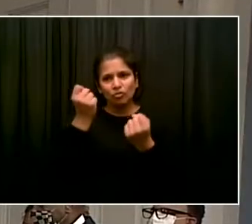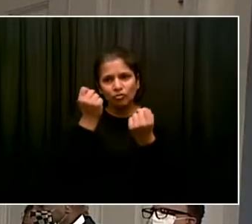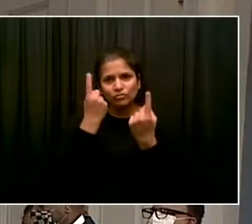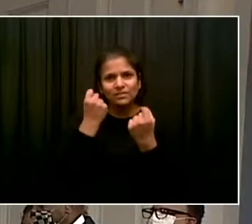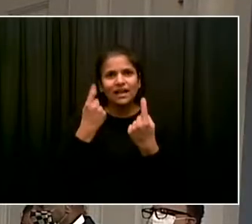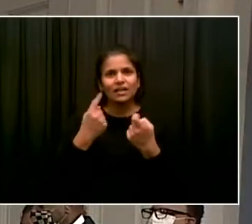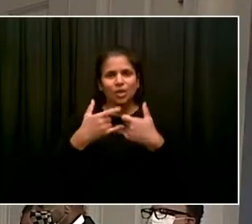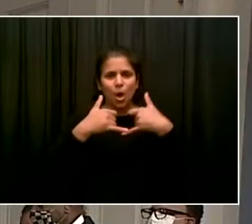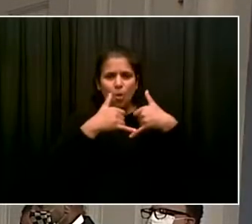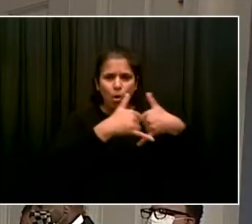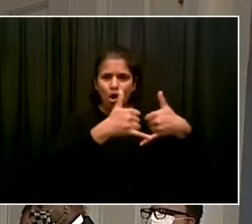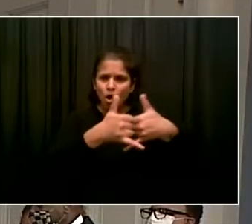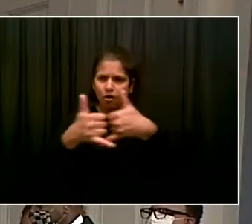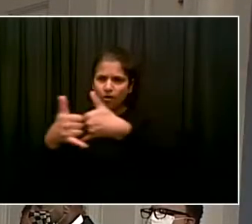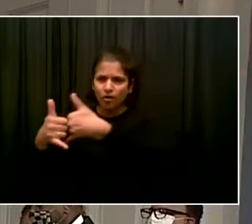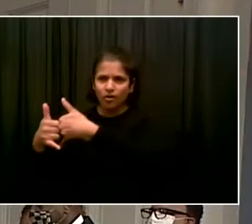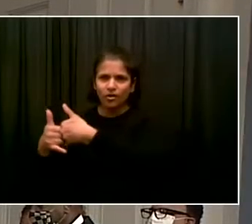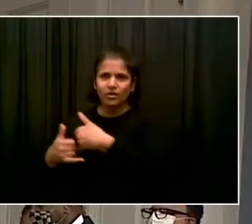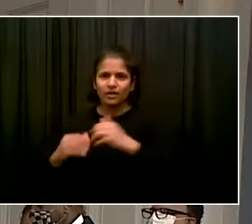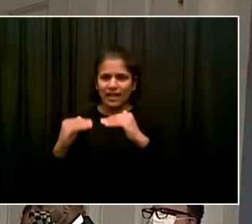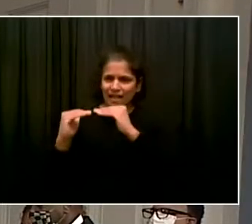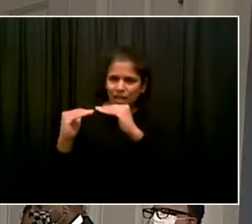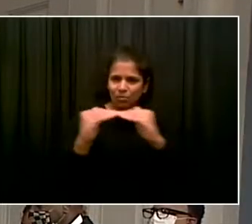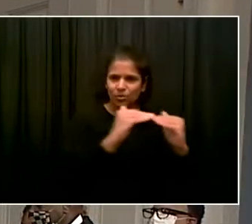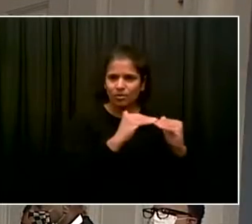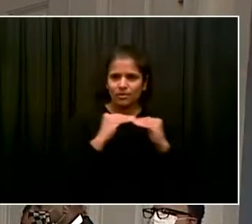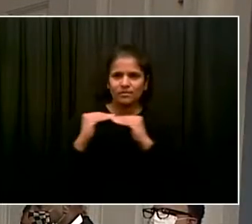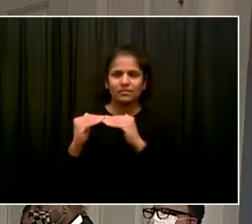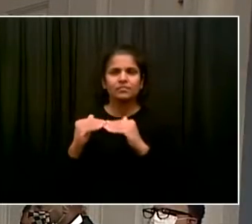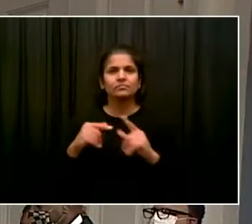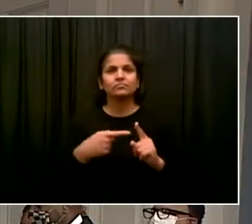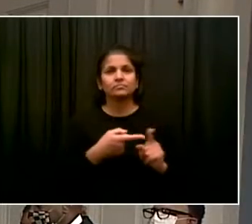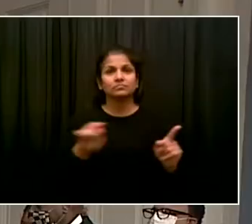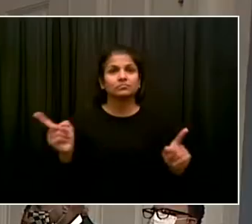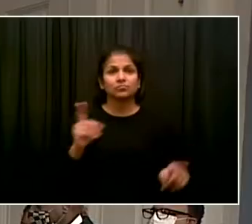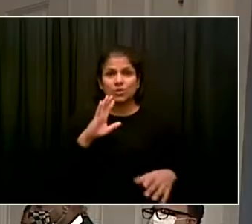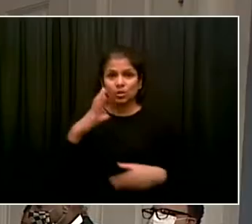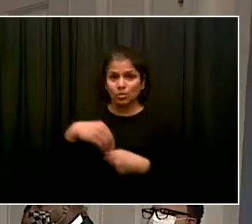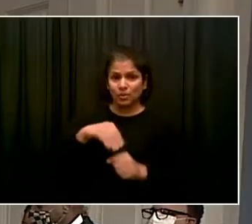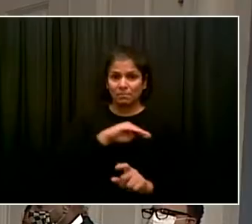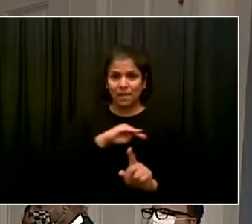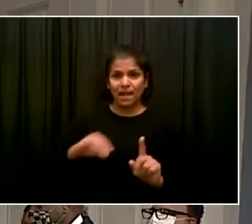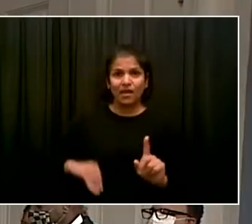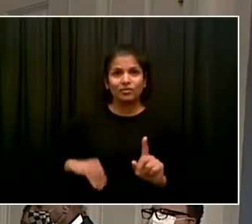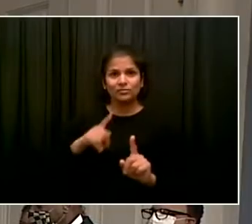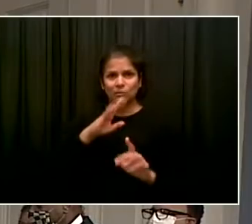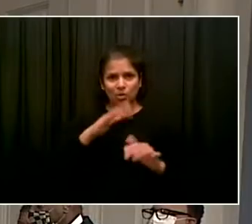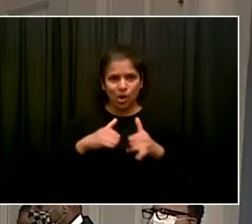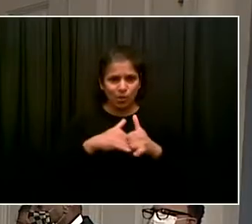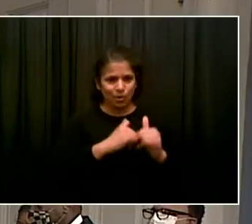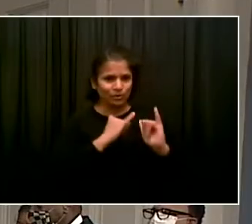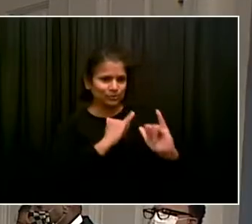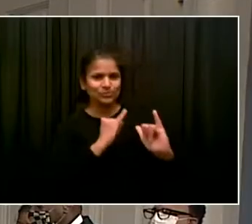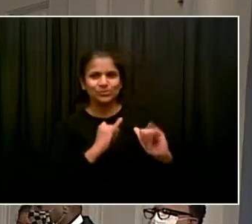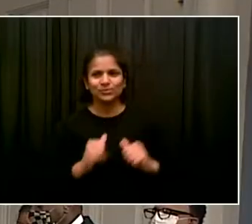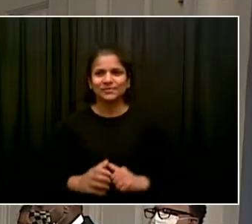YOUR REWARD SO MR. MAYOR, YOU HAVE SHARED IN THE TOAYD, THAT